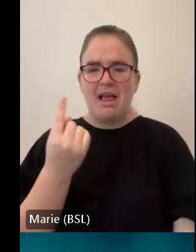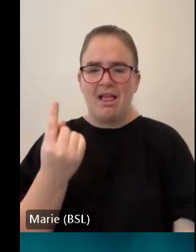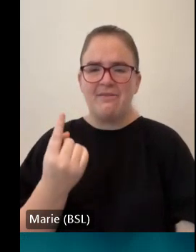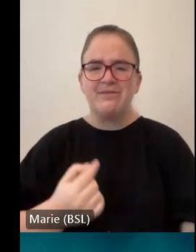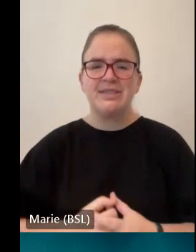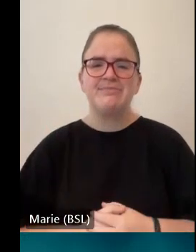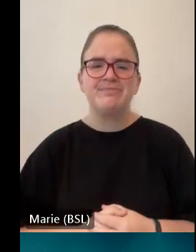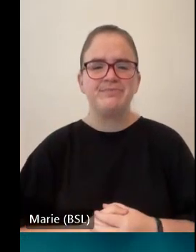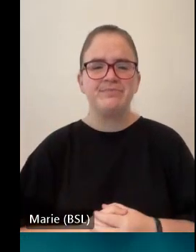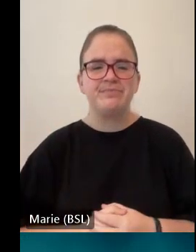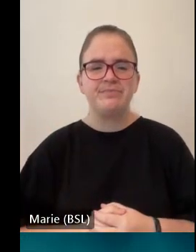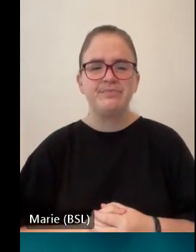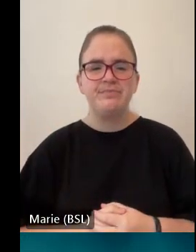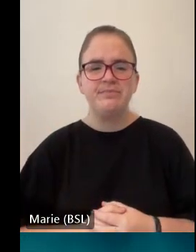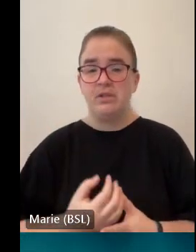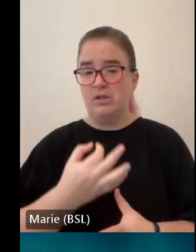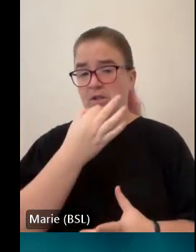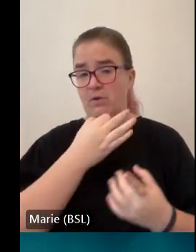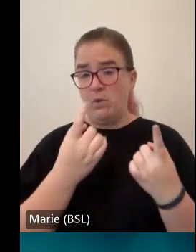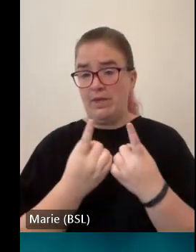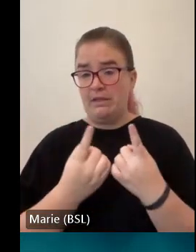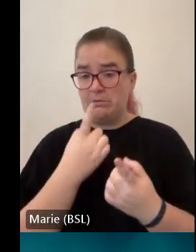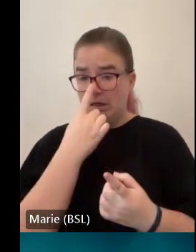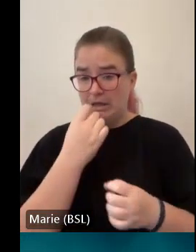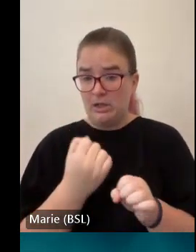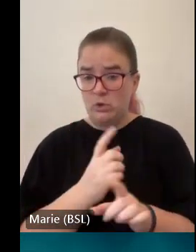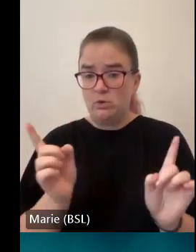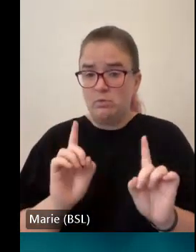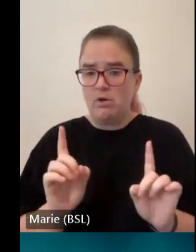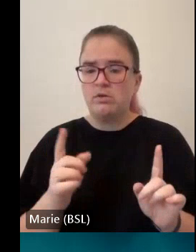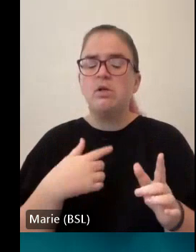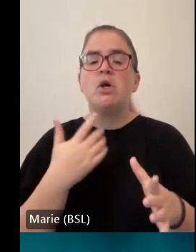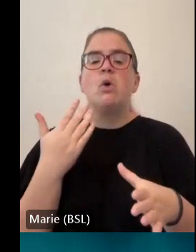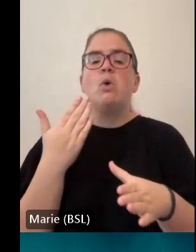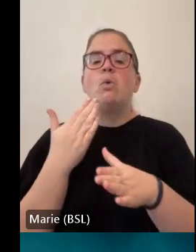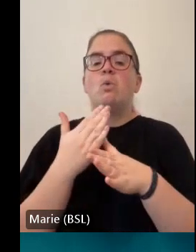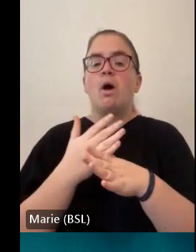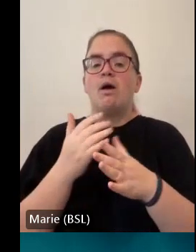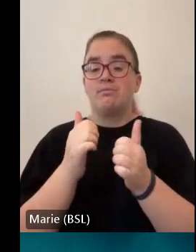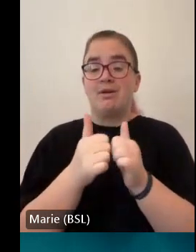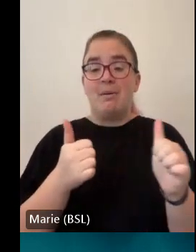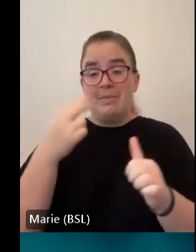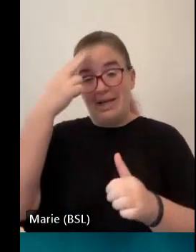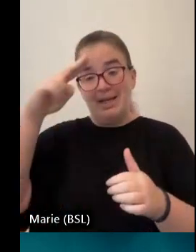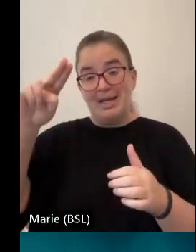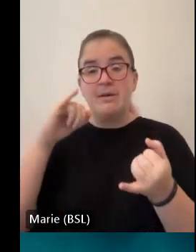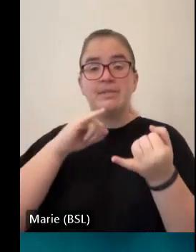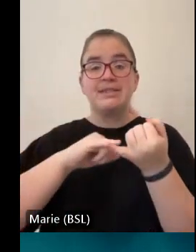So there's a couple of things that we can do about this and one of them is we work with a company called Scam analytics